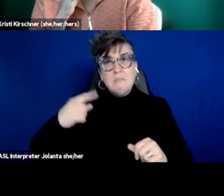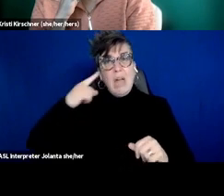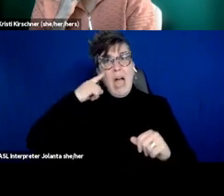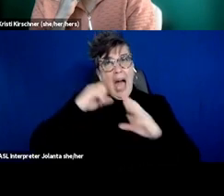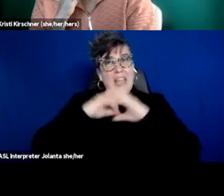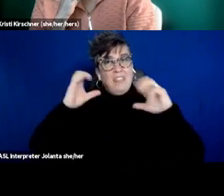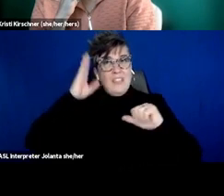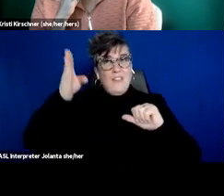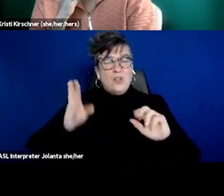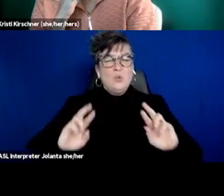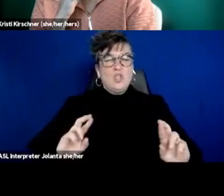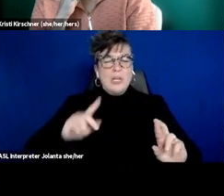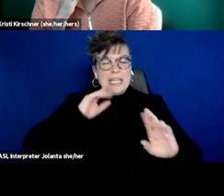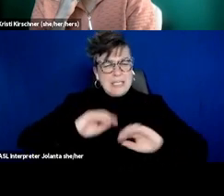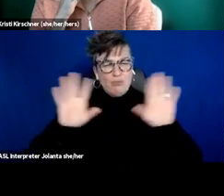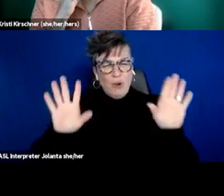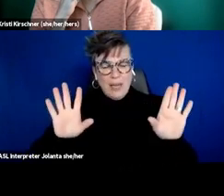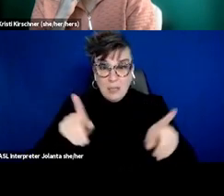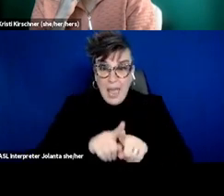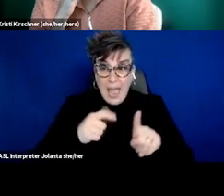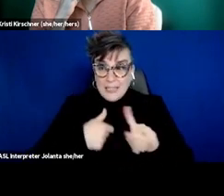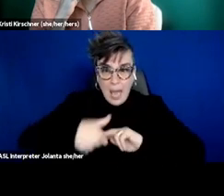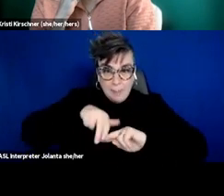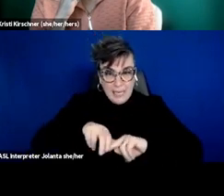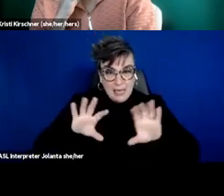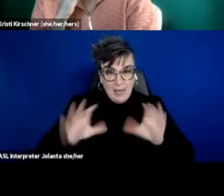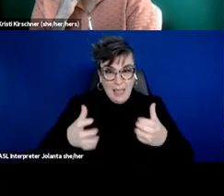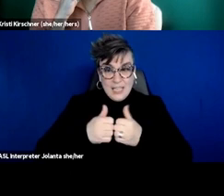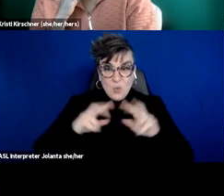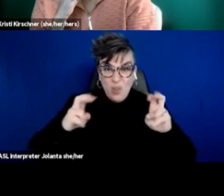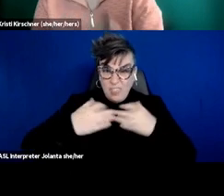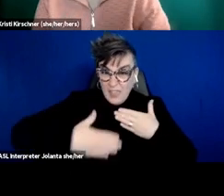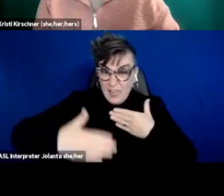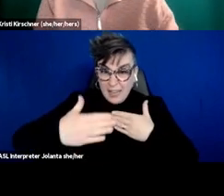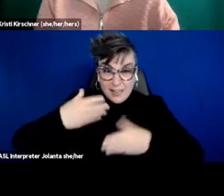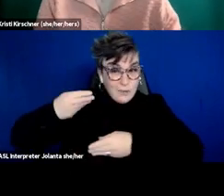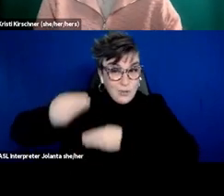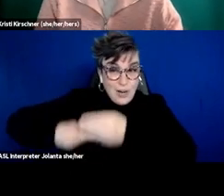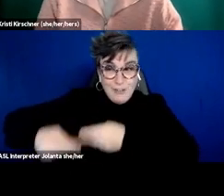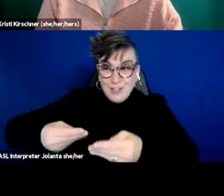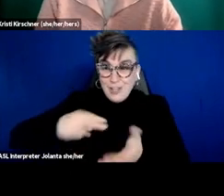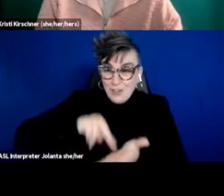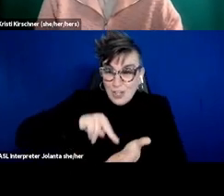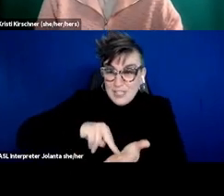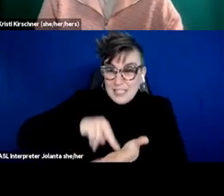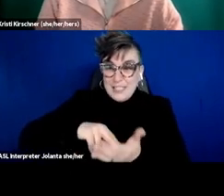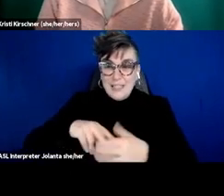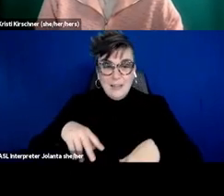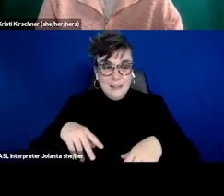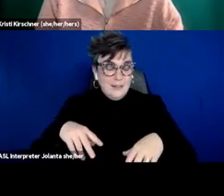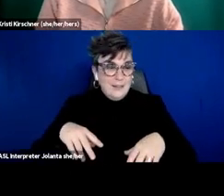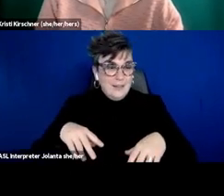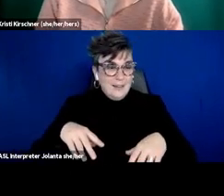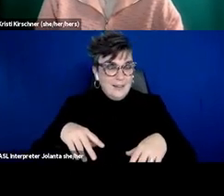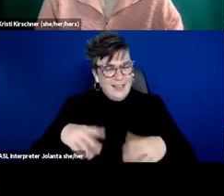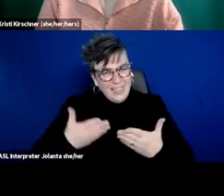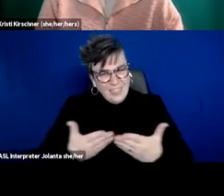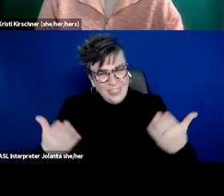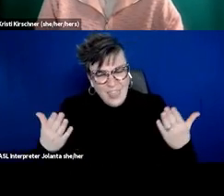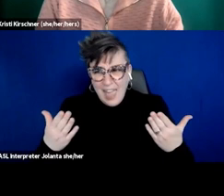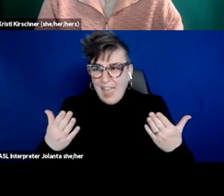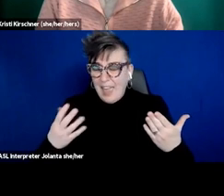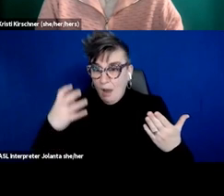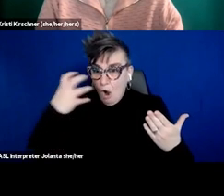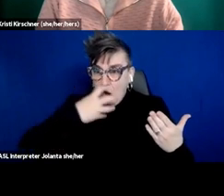I sit in class with this next generation of nurses in my case, they are far more committed,